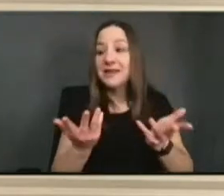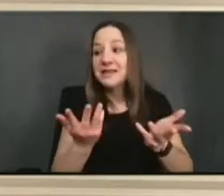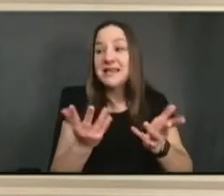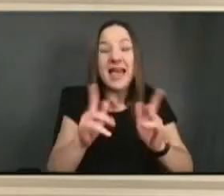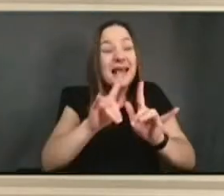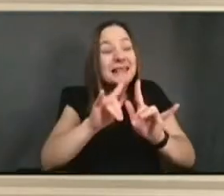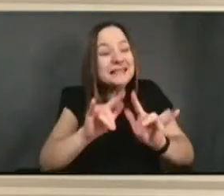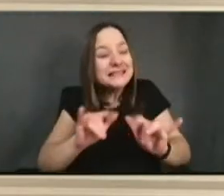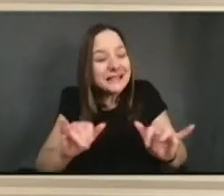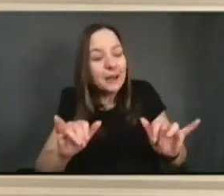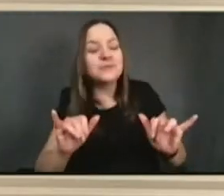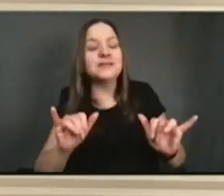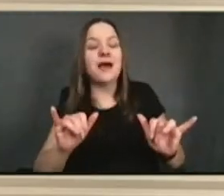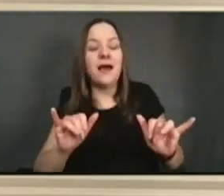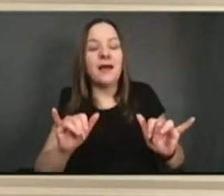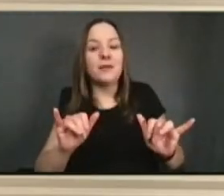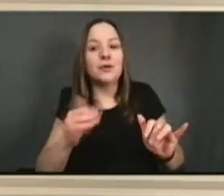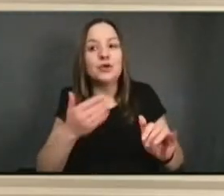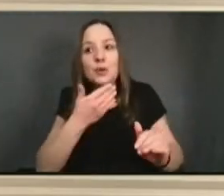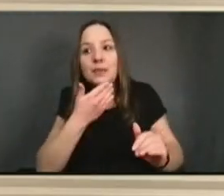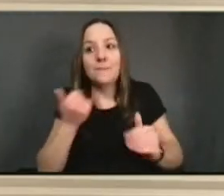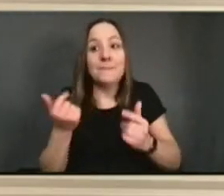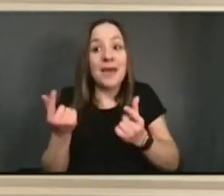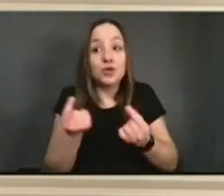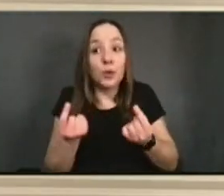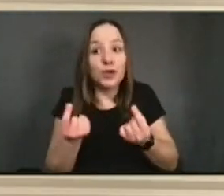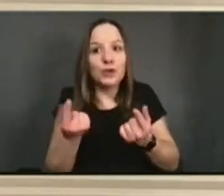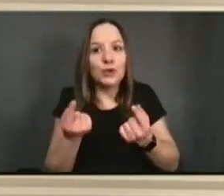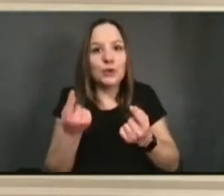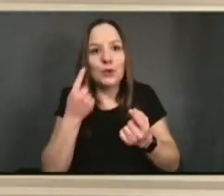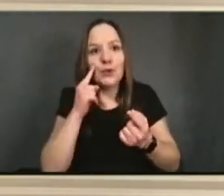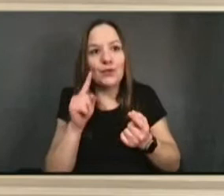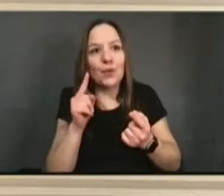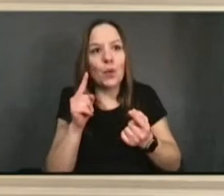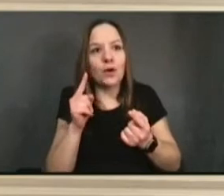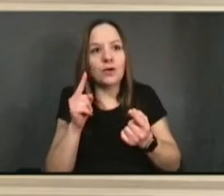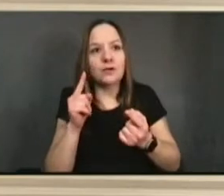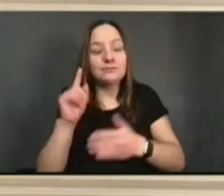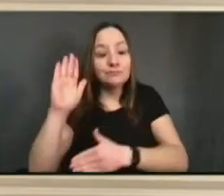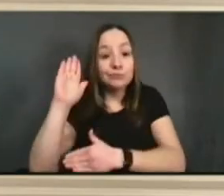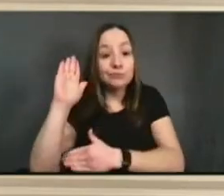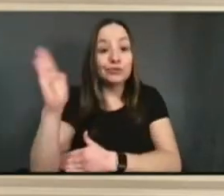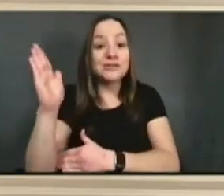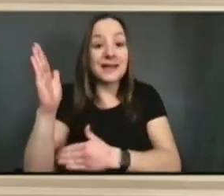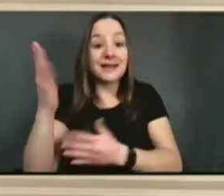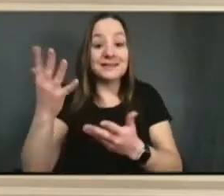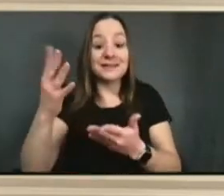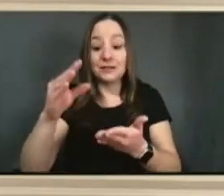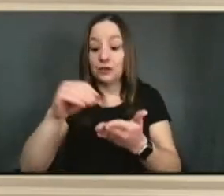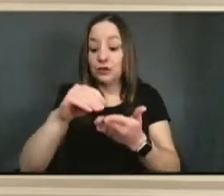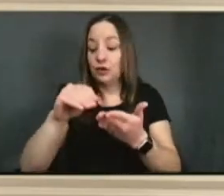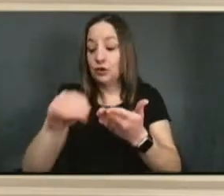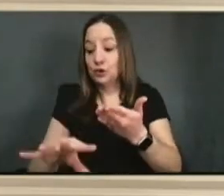of everyone and their families and also at the same time ensure that we can do the best by